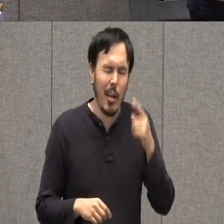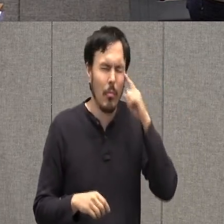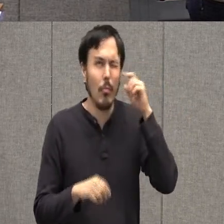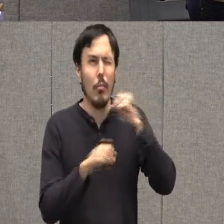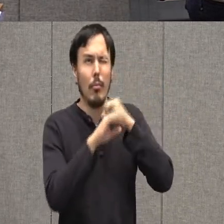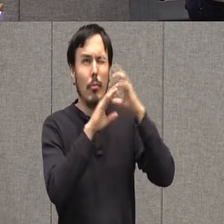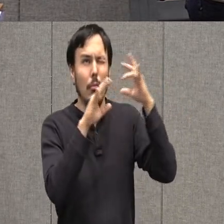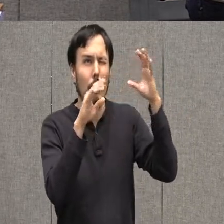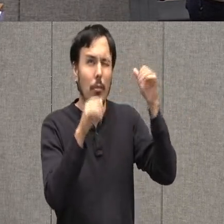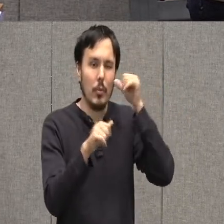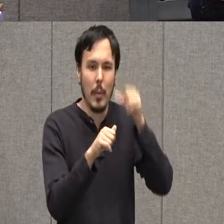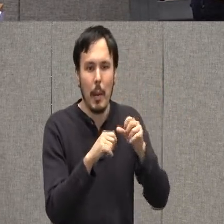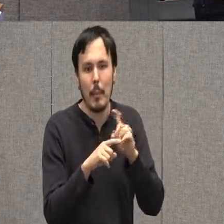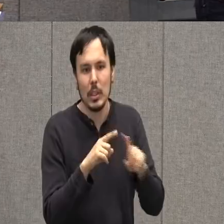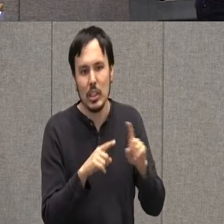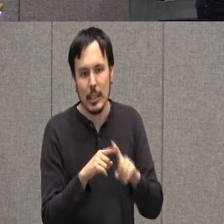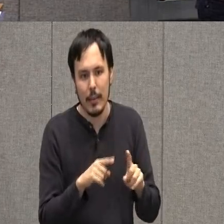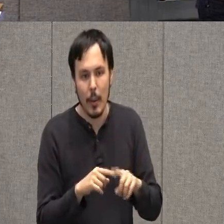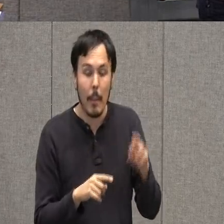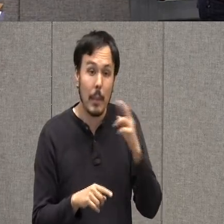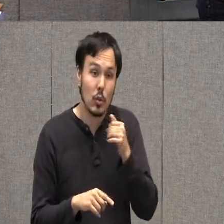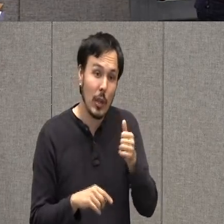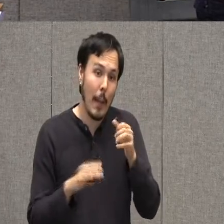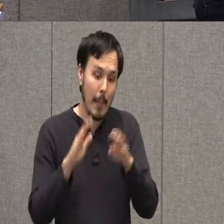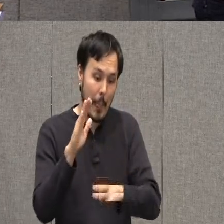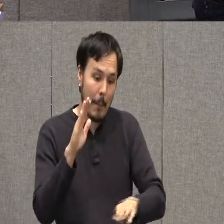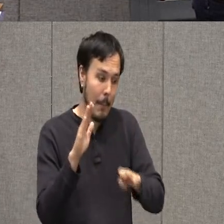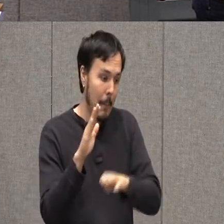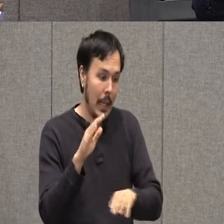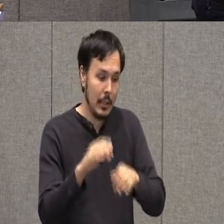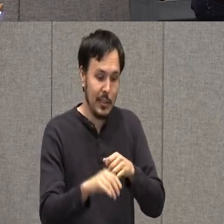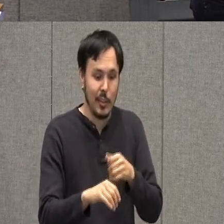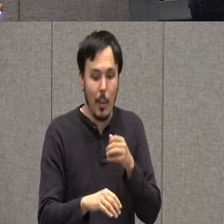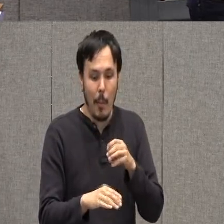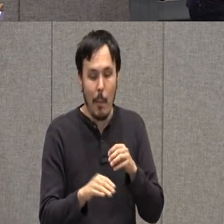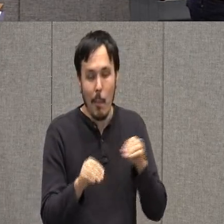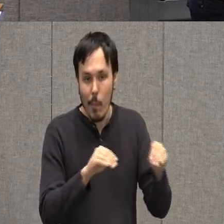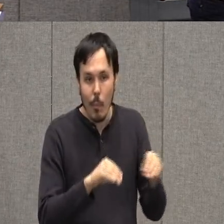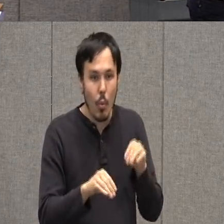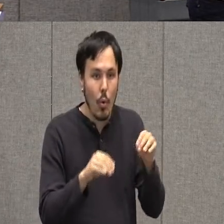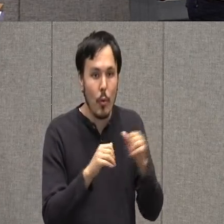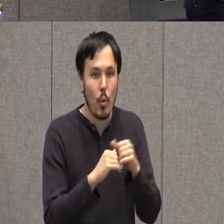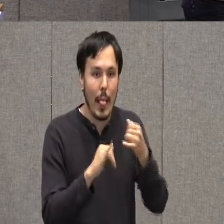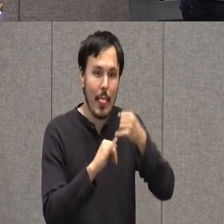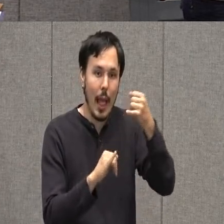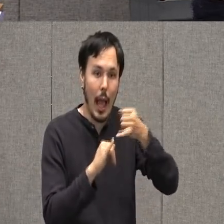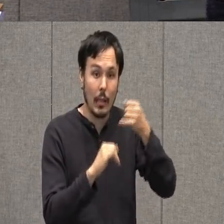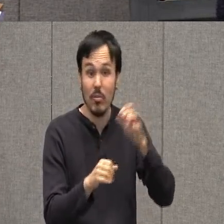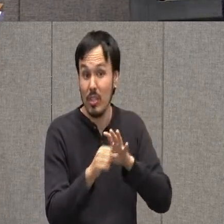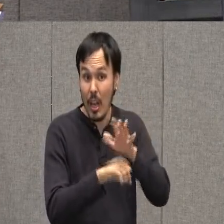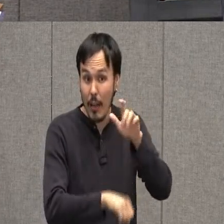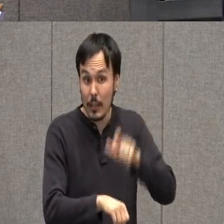in different ways since you had that basic movement in there with the lines. I mean, if you have time, if someone is sitting still,